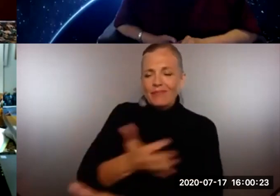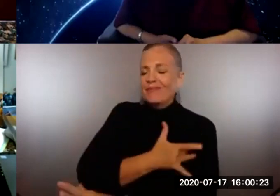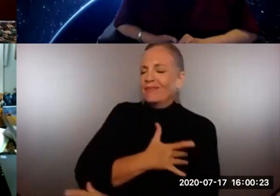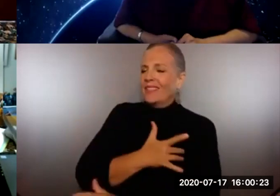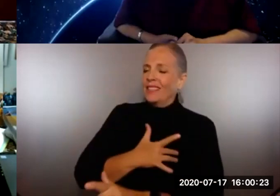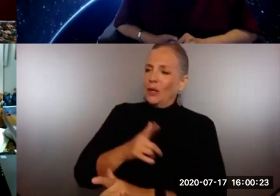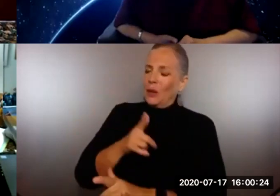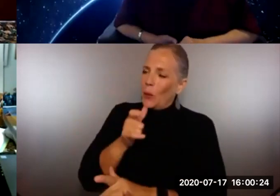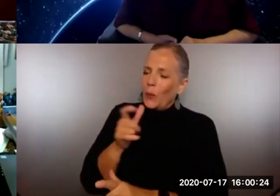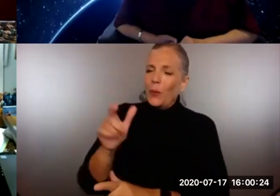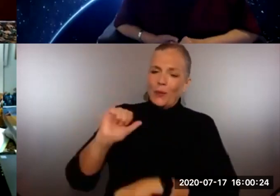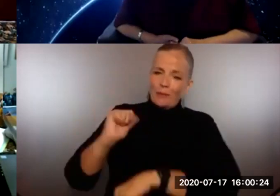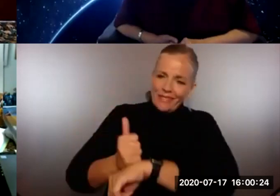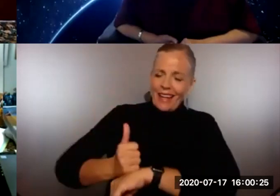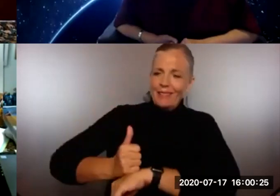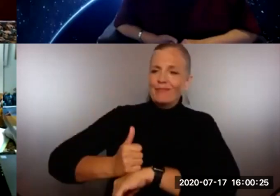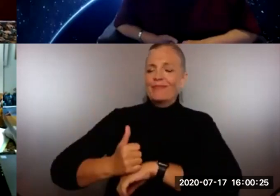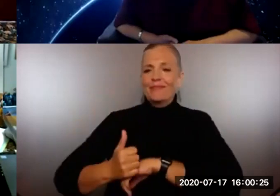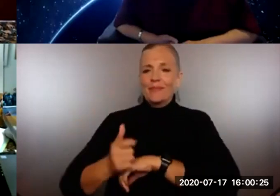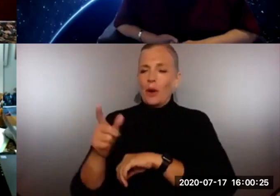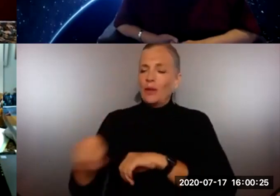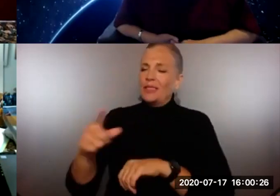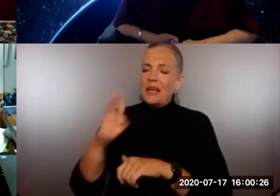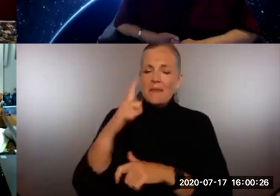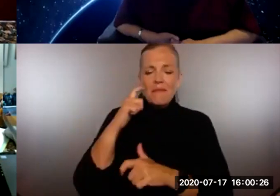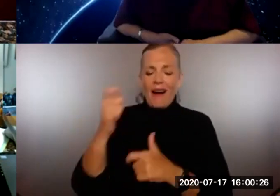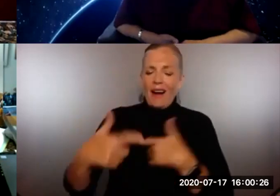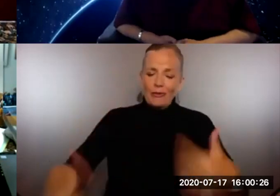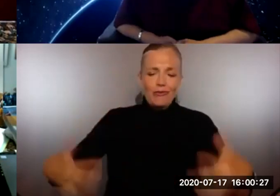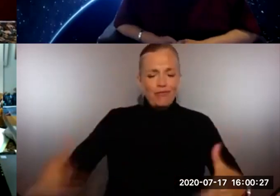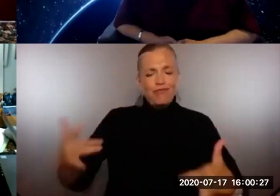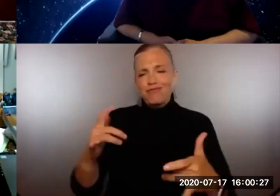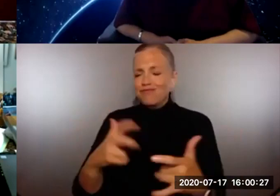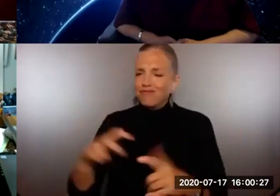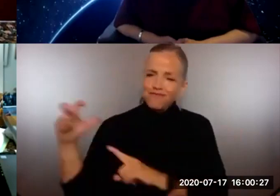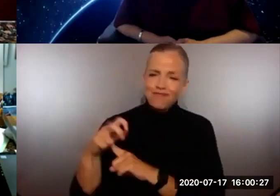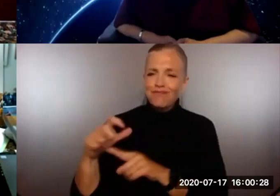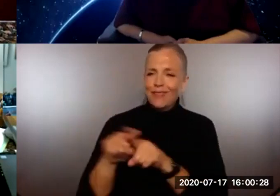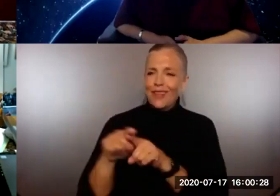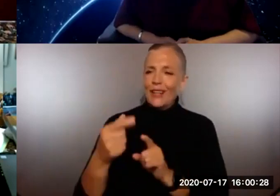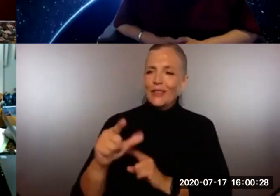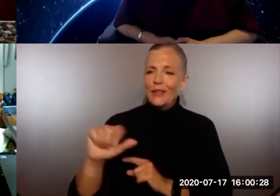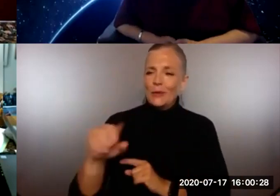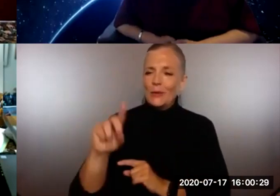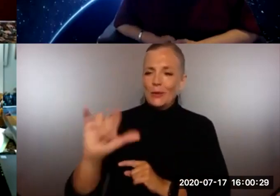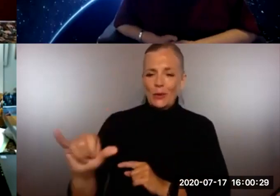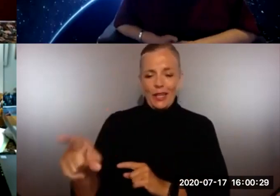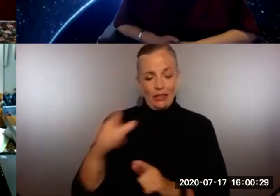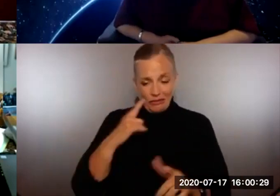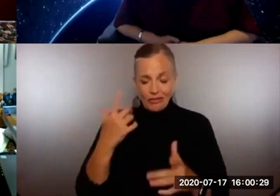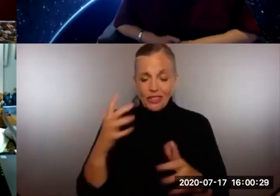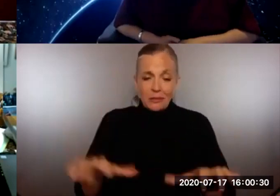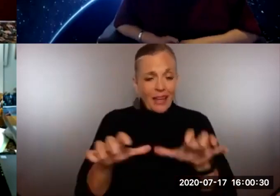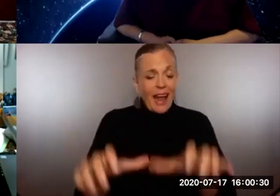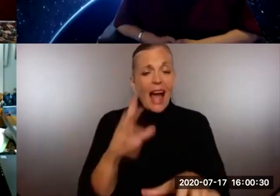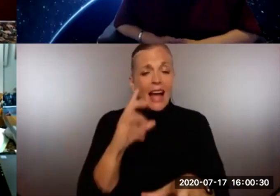was set in place by giants like Judy. Judy has been both an activist and government policymaker